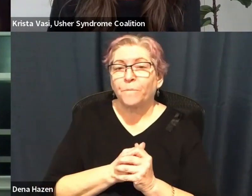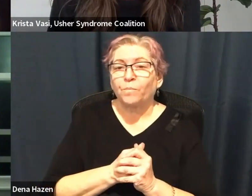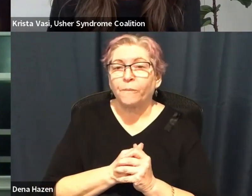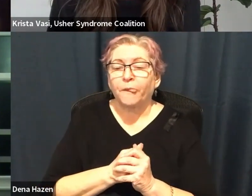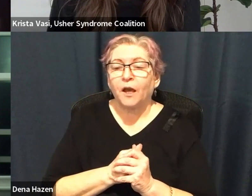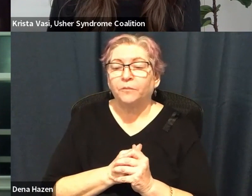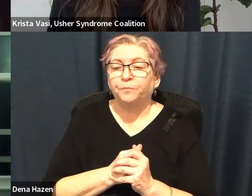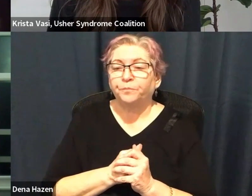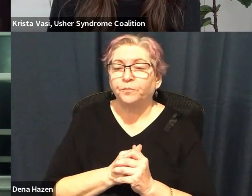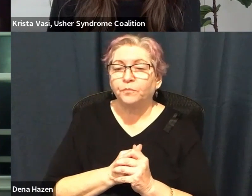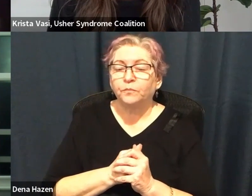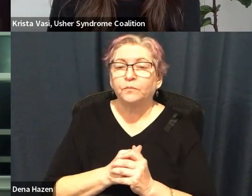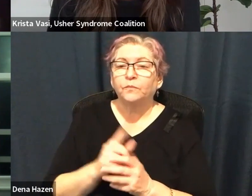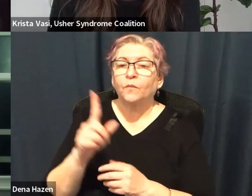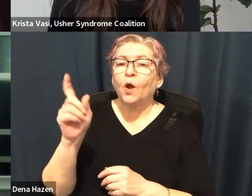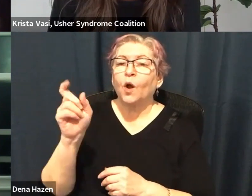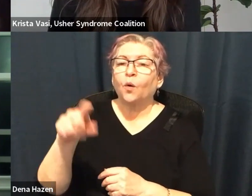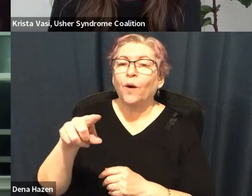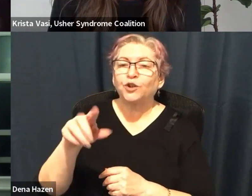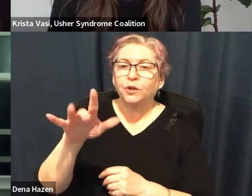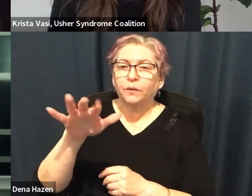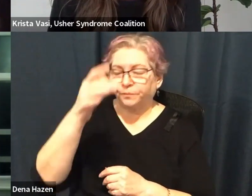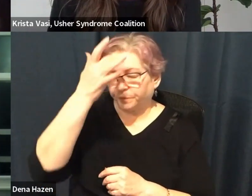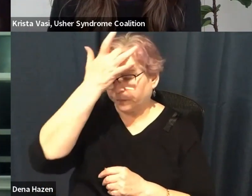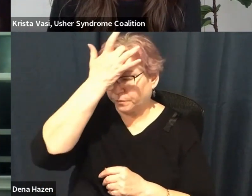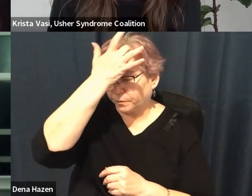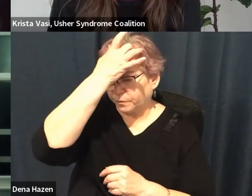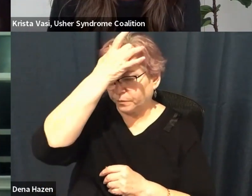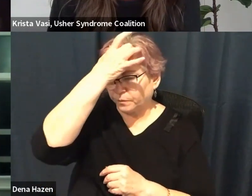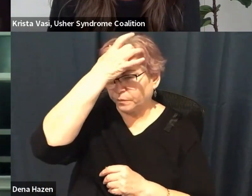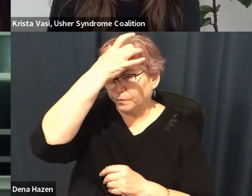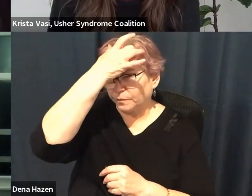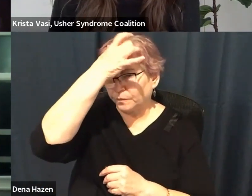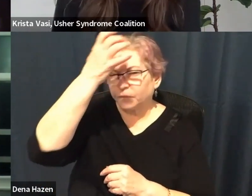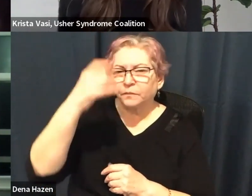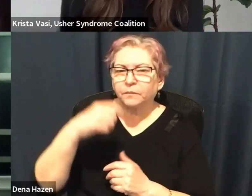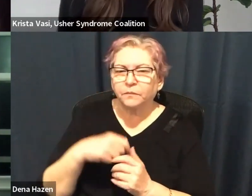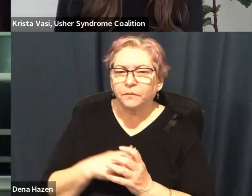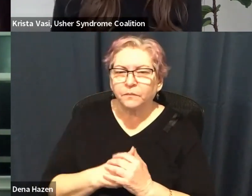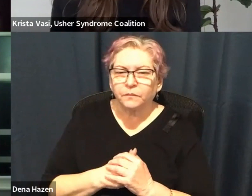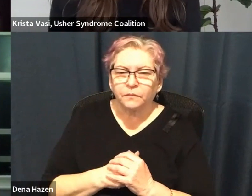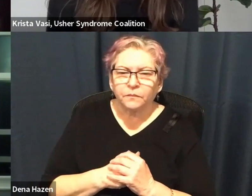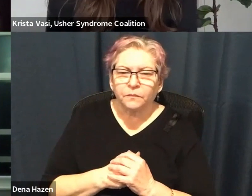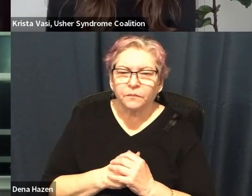Question about pricing of the medicine, so I can take this one as well. So this is a common question that we get,